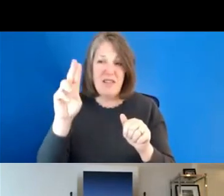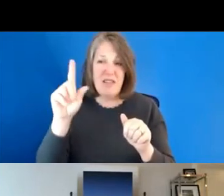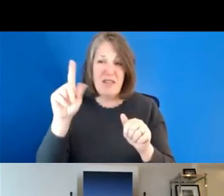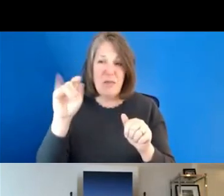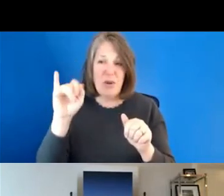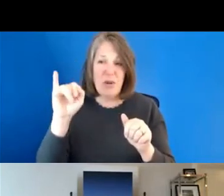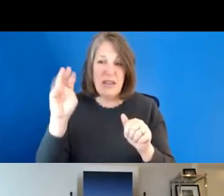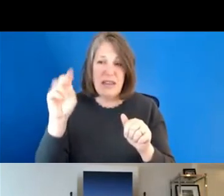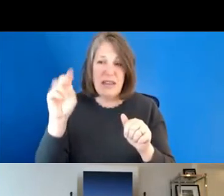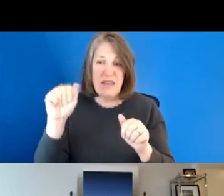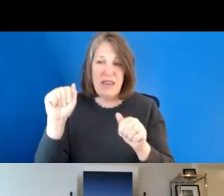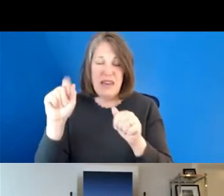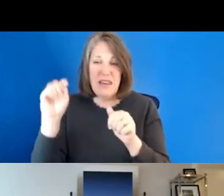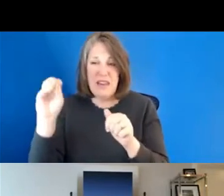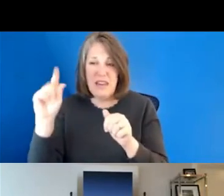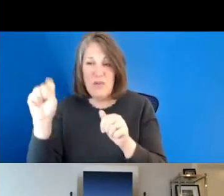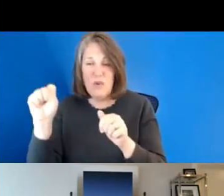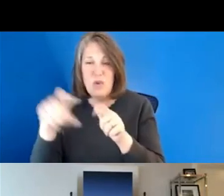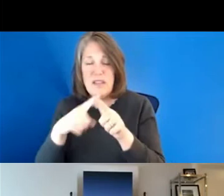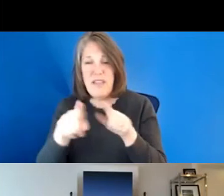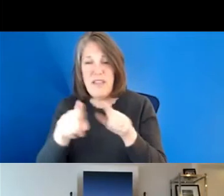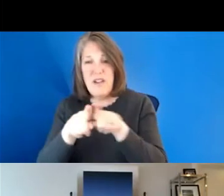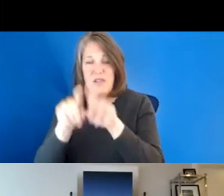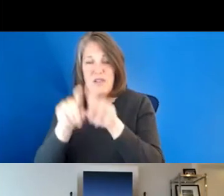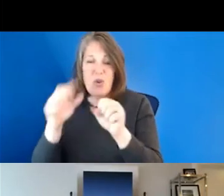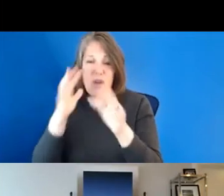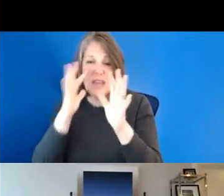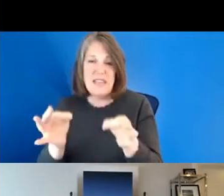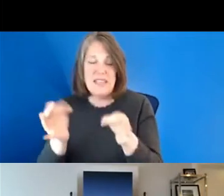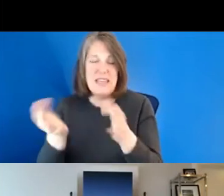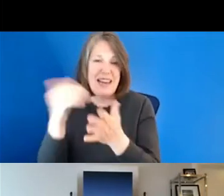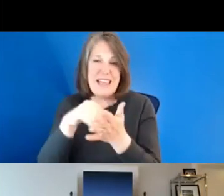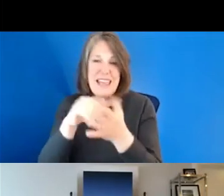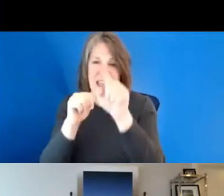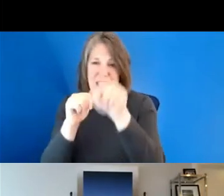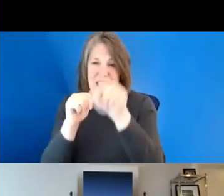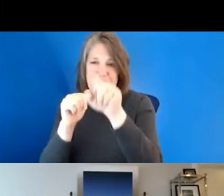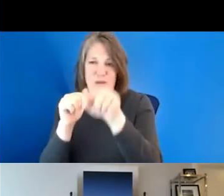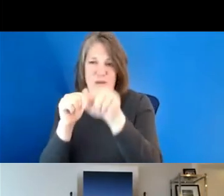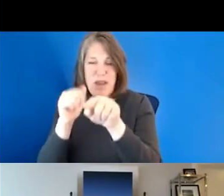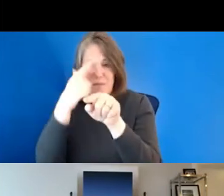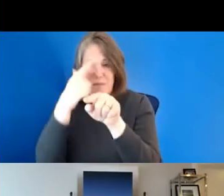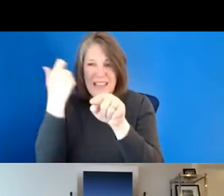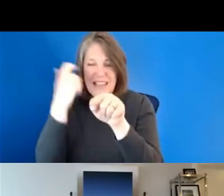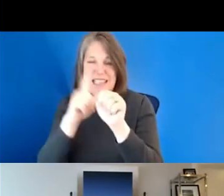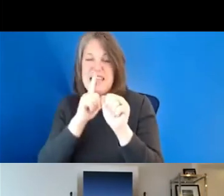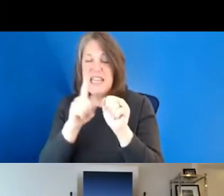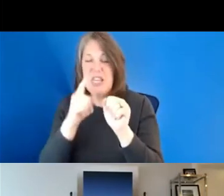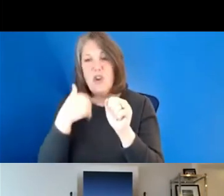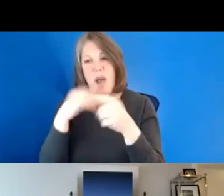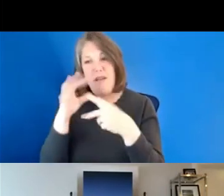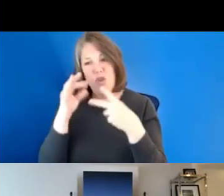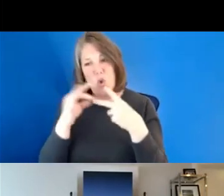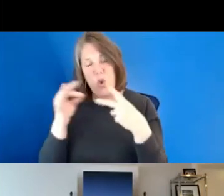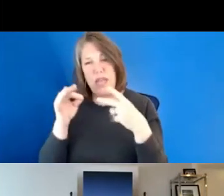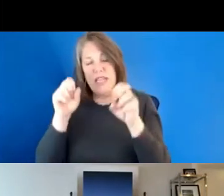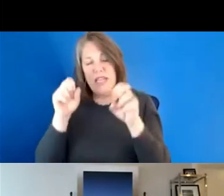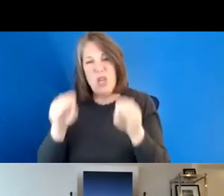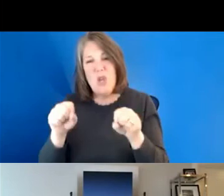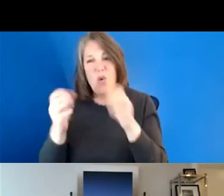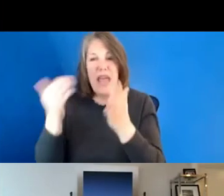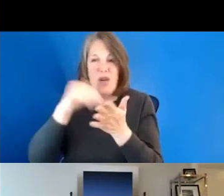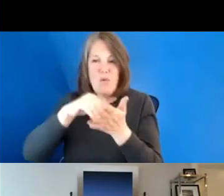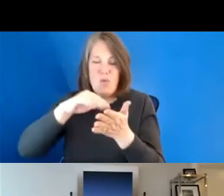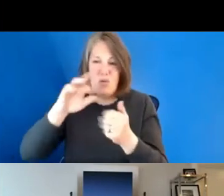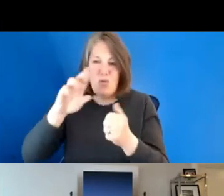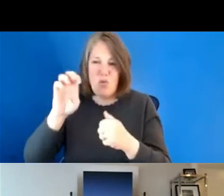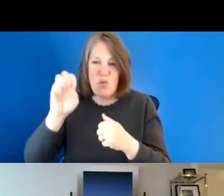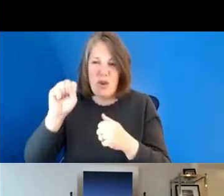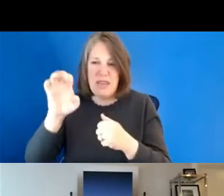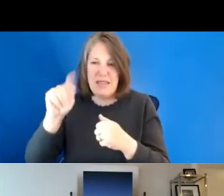17:08:28 then you can also decide -- again, this one since it has a choice, and then I